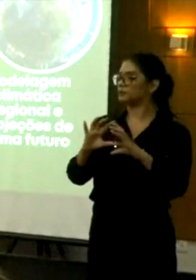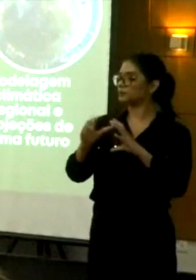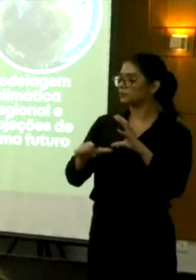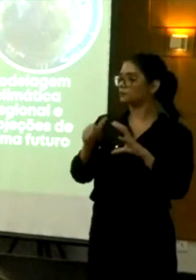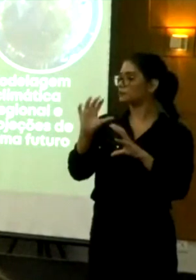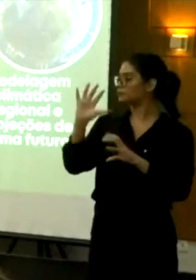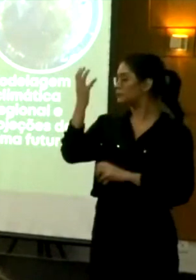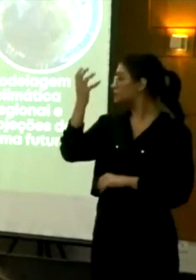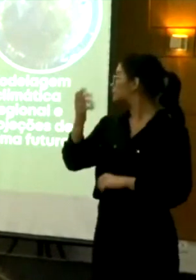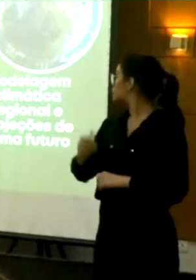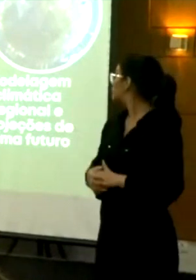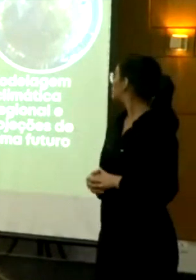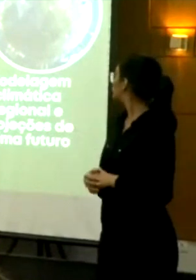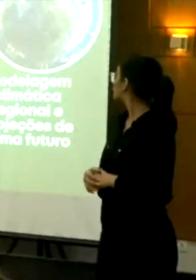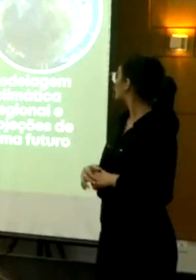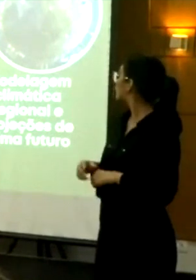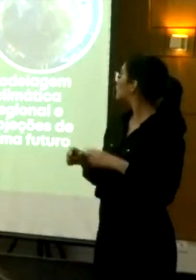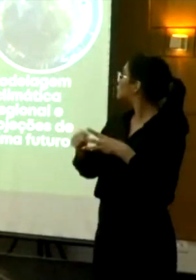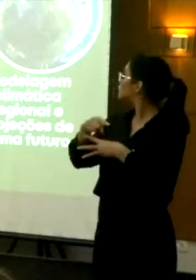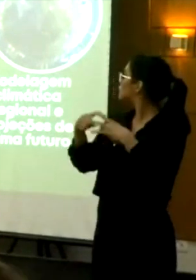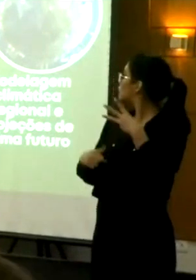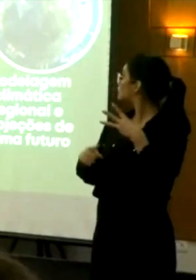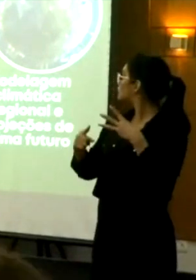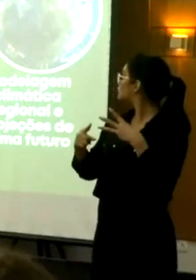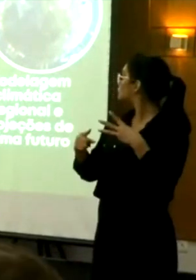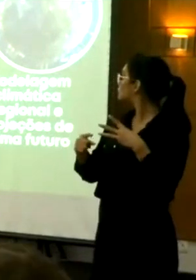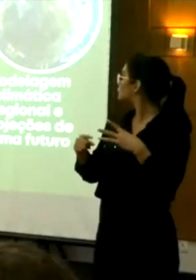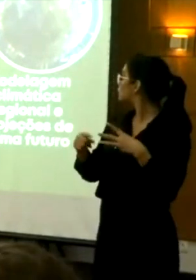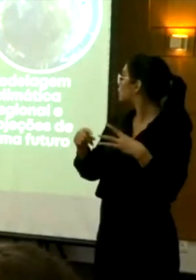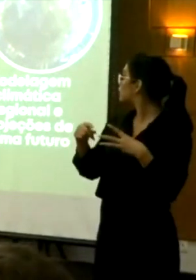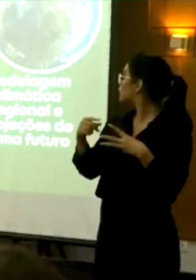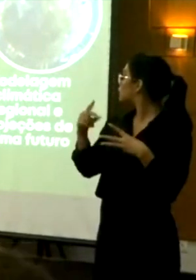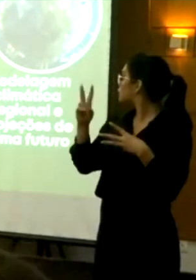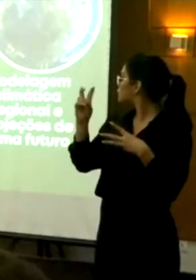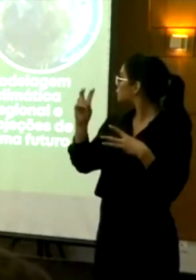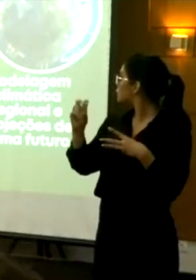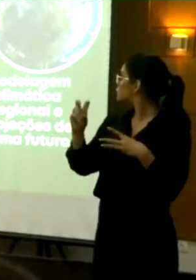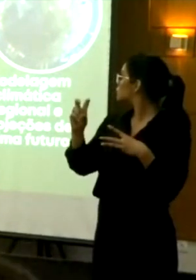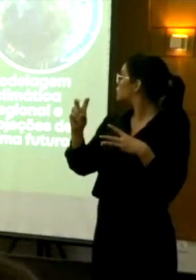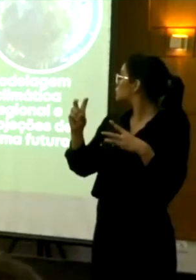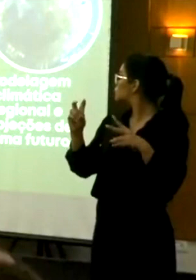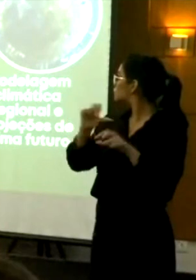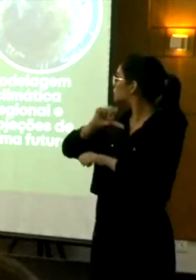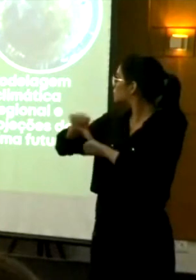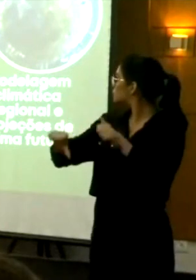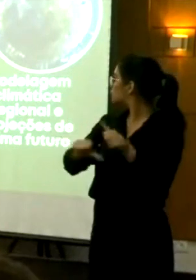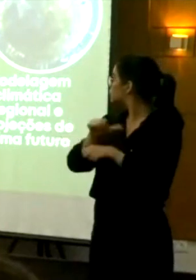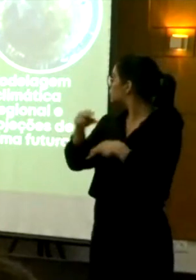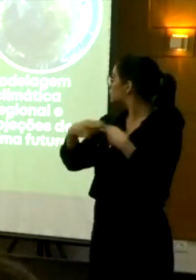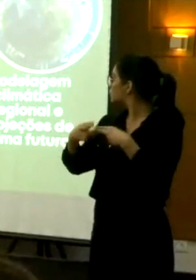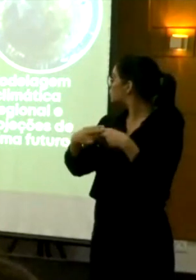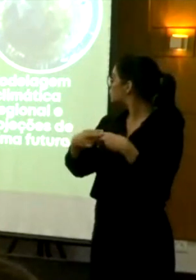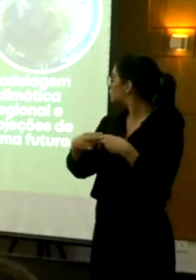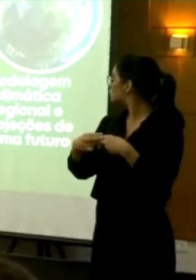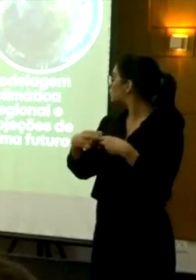I will talk about changes in USE and coverage of the Earth that you will see and you are already feeling a warmer climate